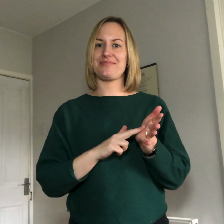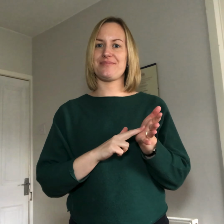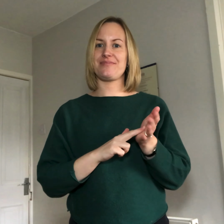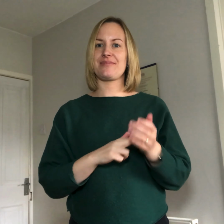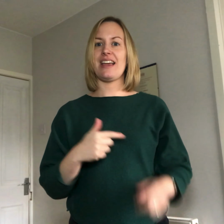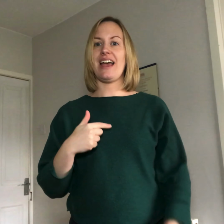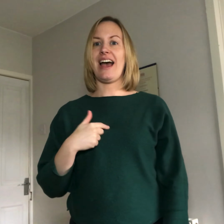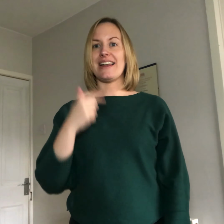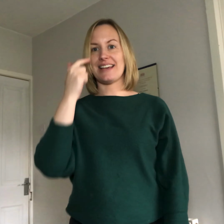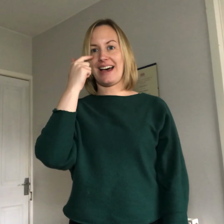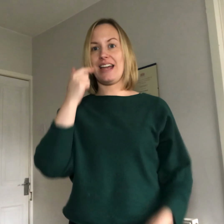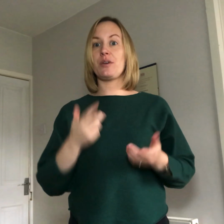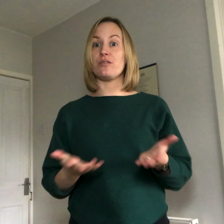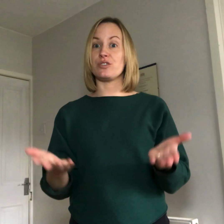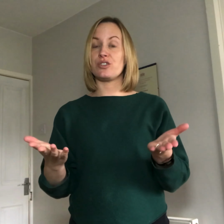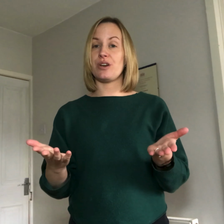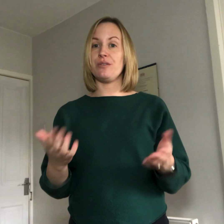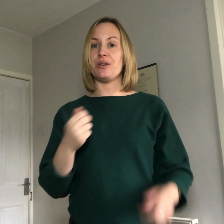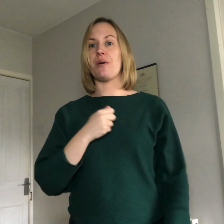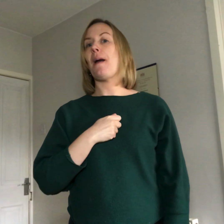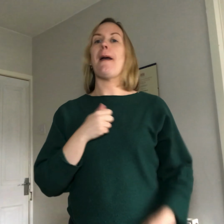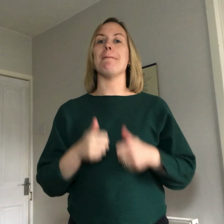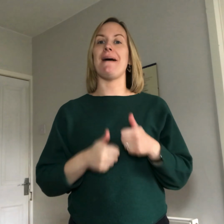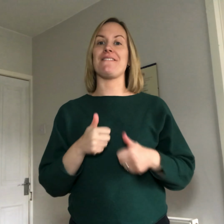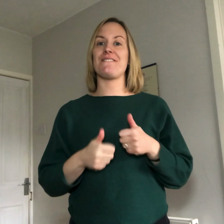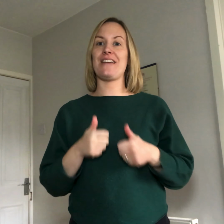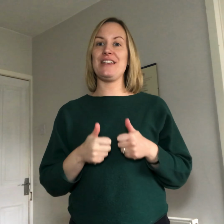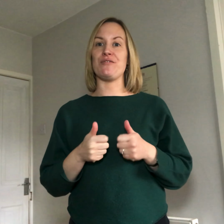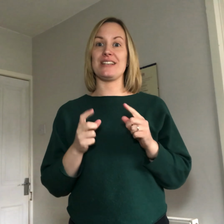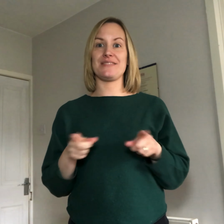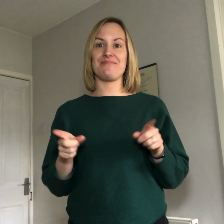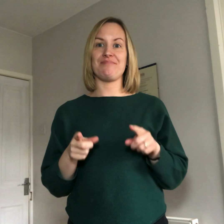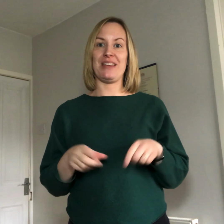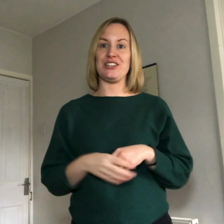and I'm going to show you my favourite instrument.